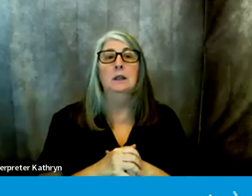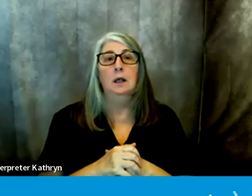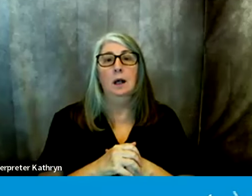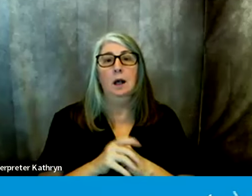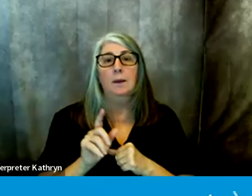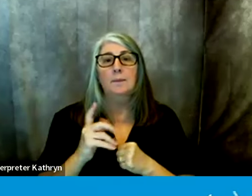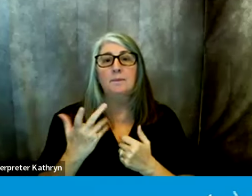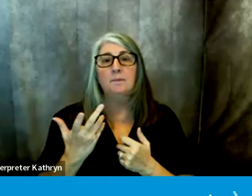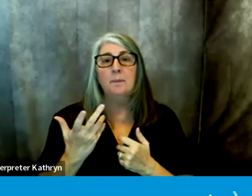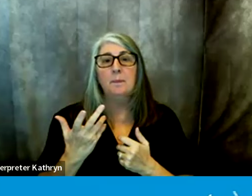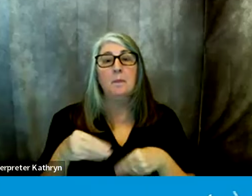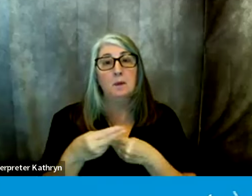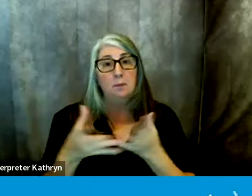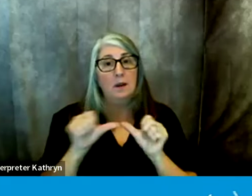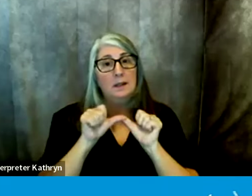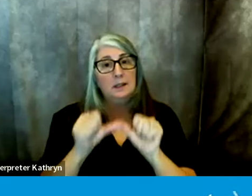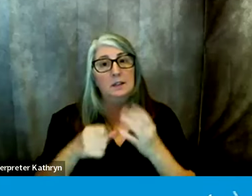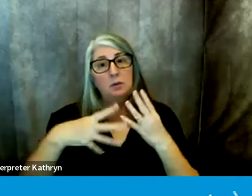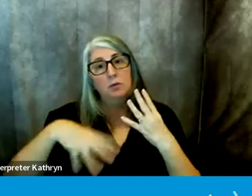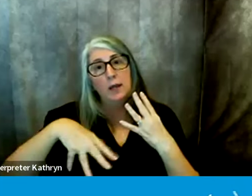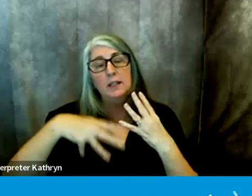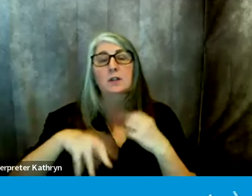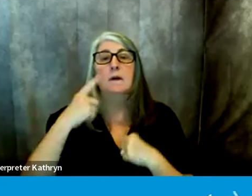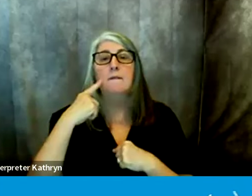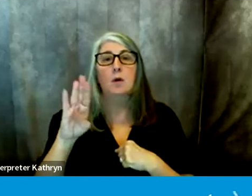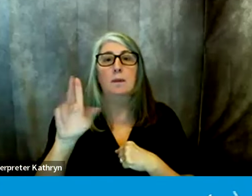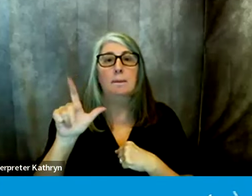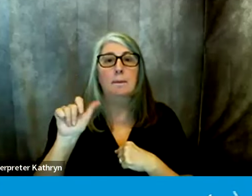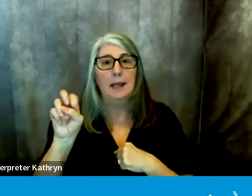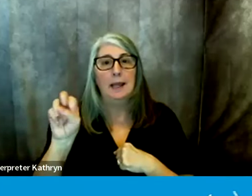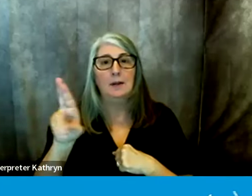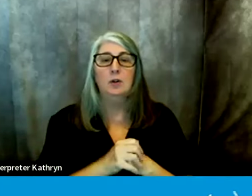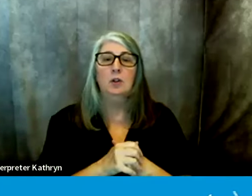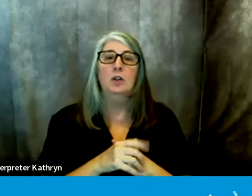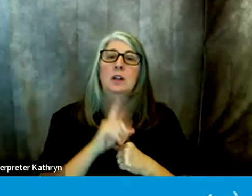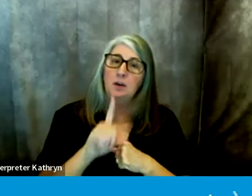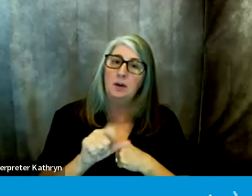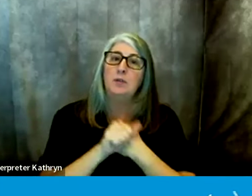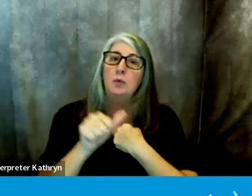It provides continuous drainage of the bladder. There are risks, of course, of infection, risks of stone formation,